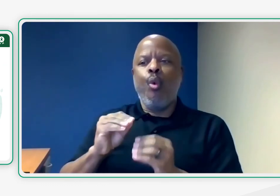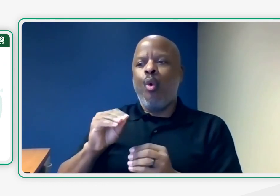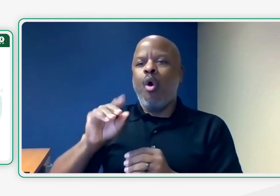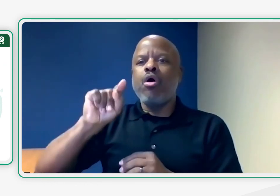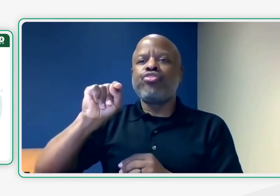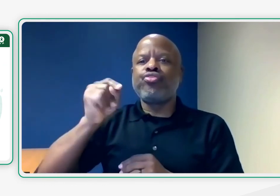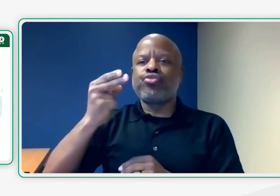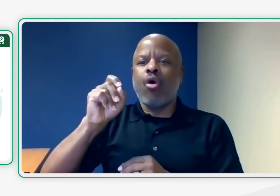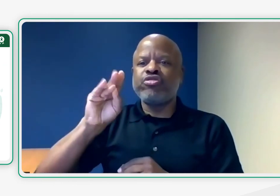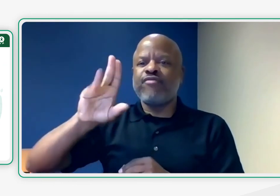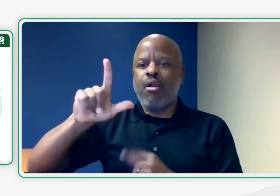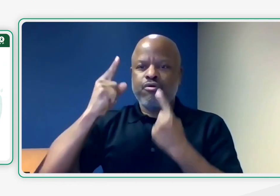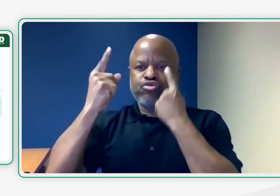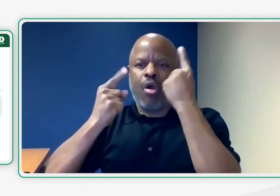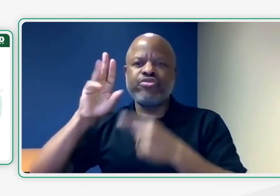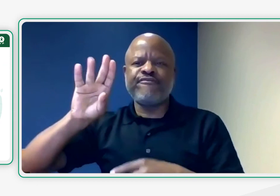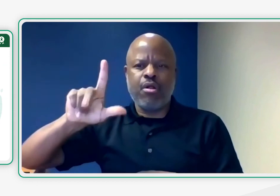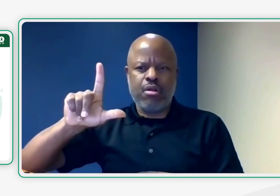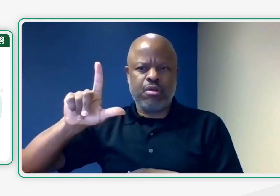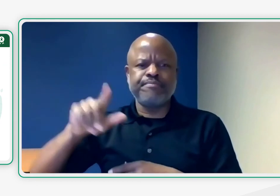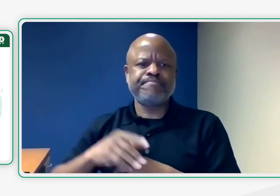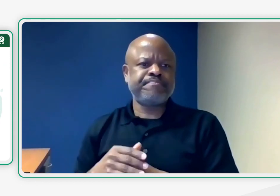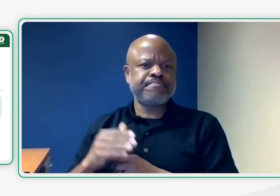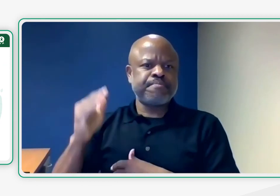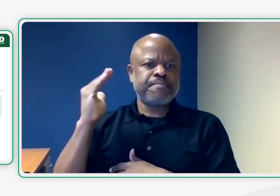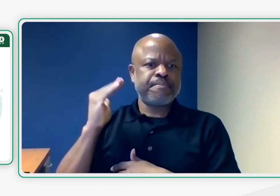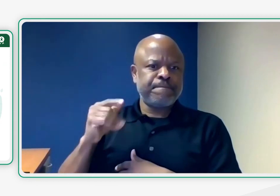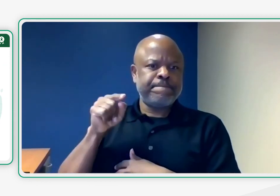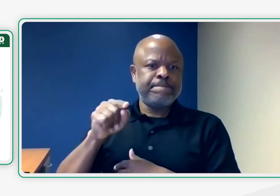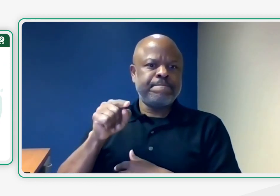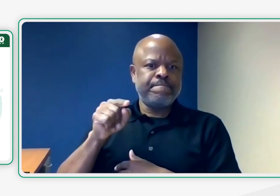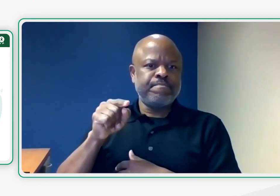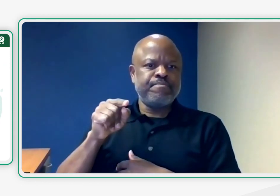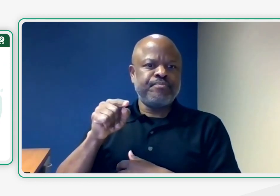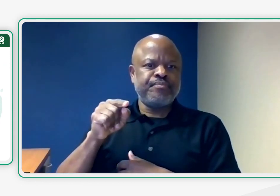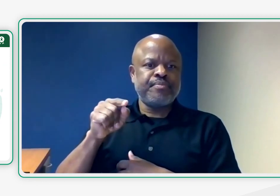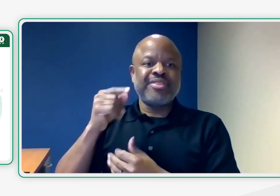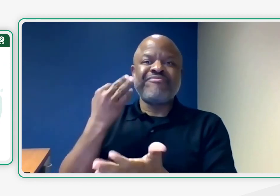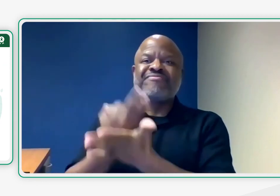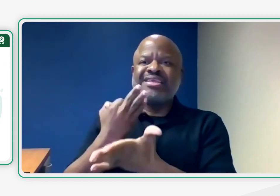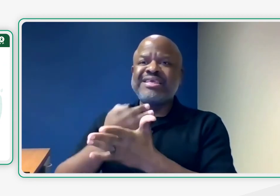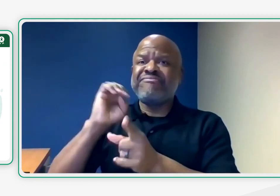is more . . . it's a better one. However, now, because of the pandemic, it often impacts us.